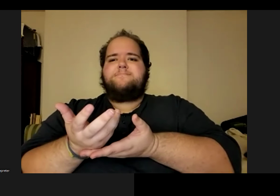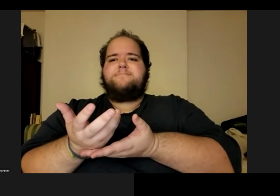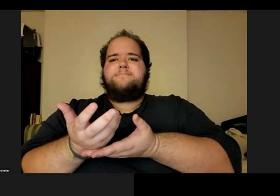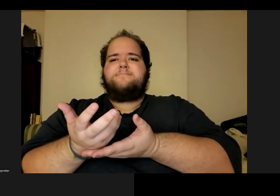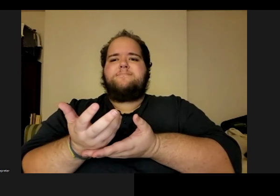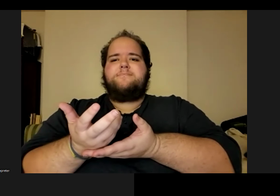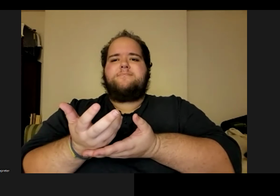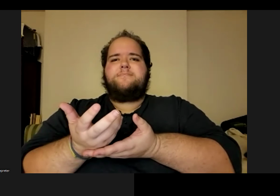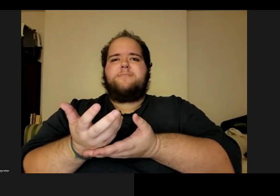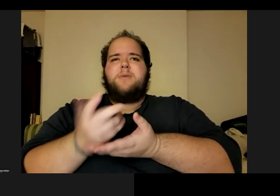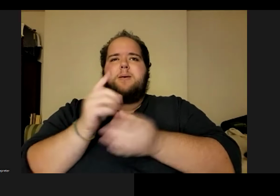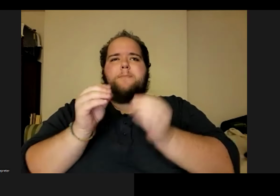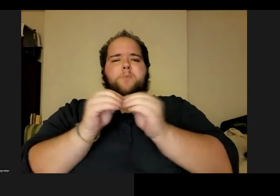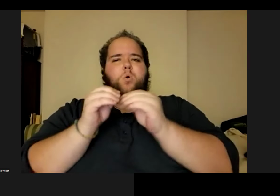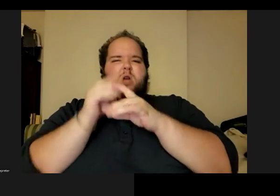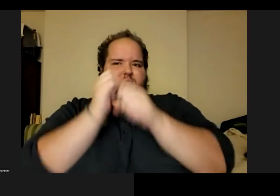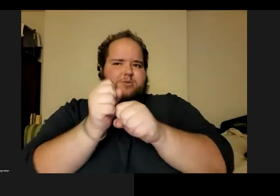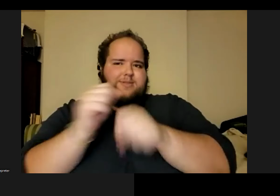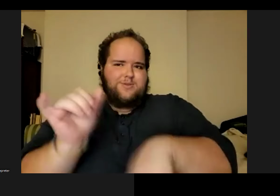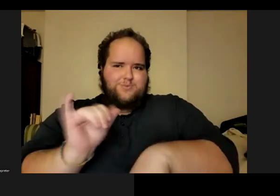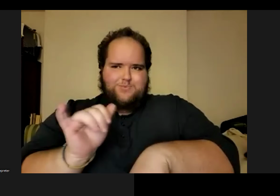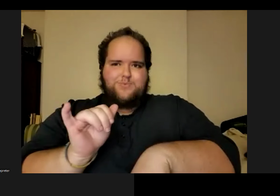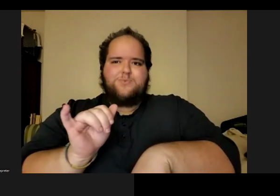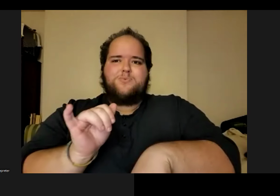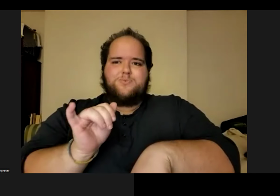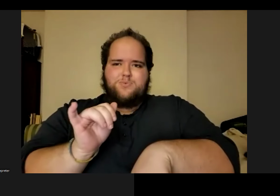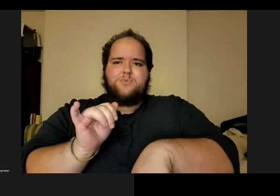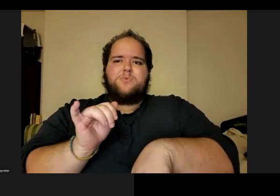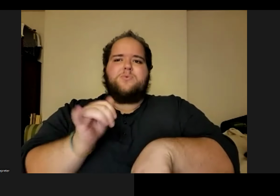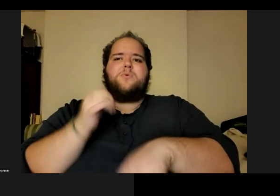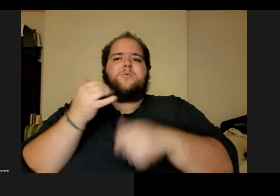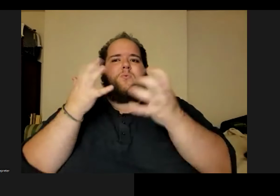interesting as well as your writing. So keep in mind.